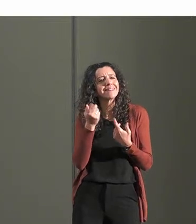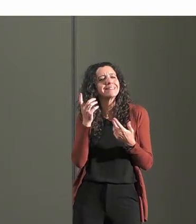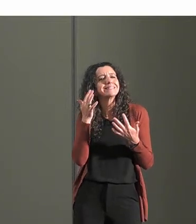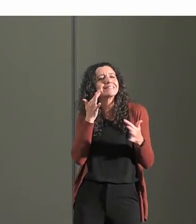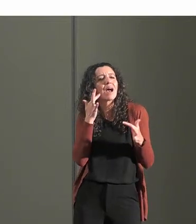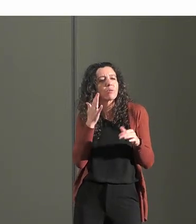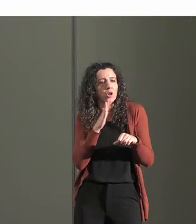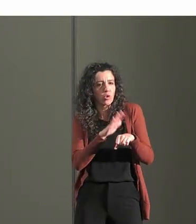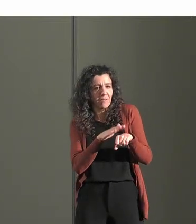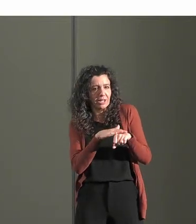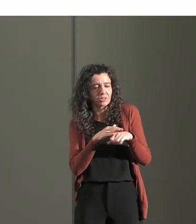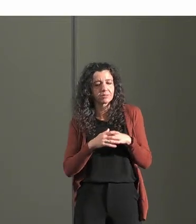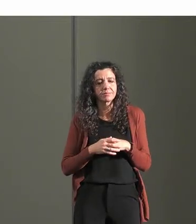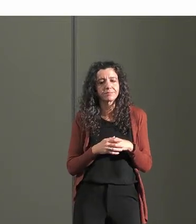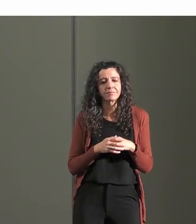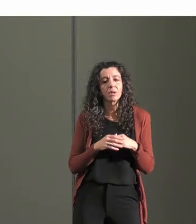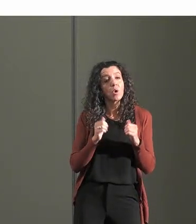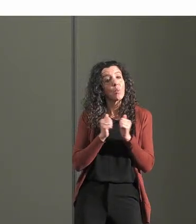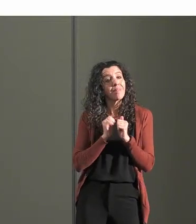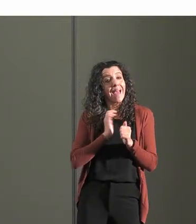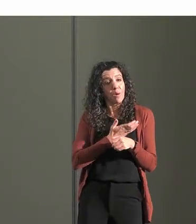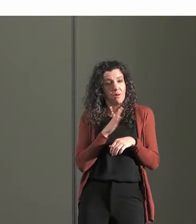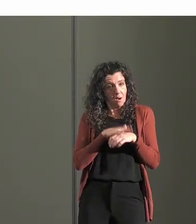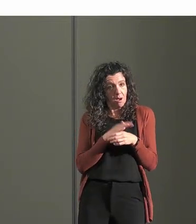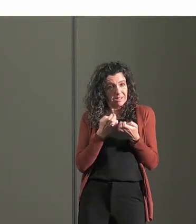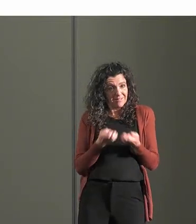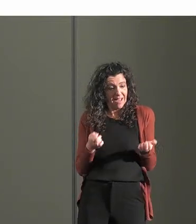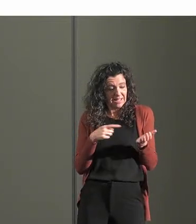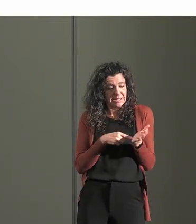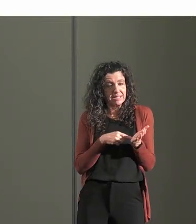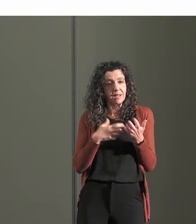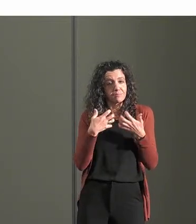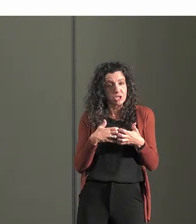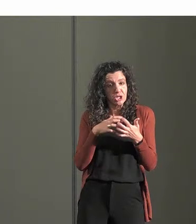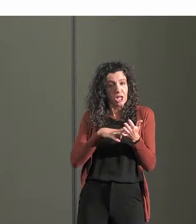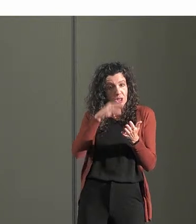Within live transcribe we offer sound notifications through on